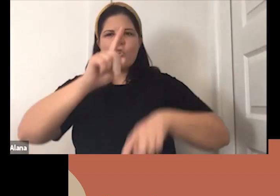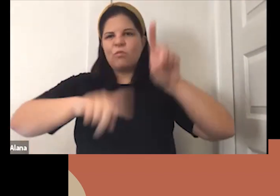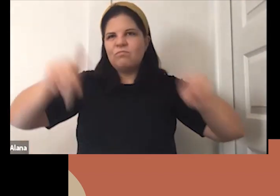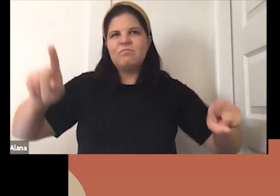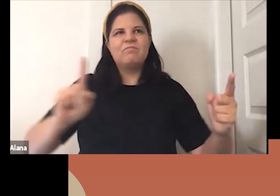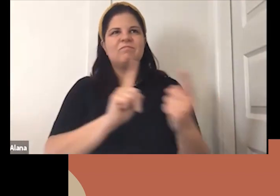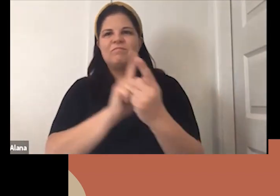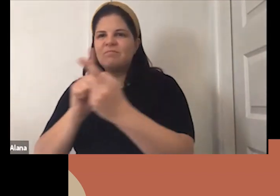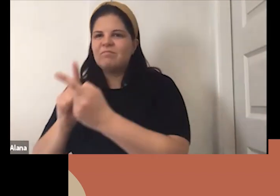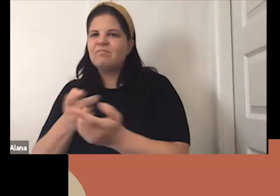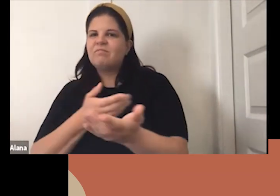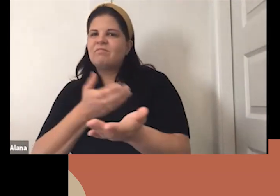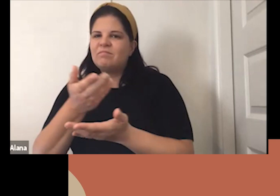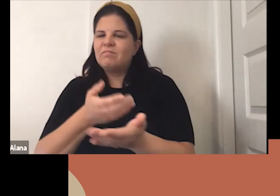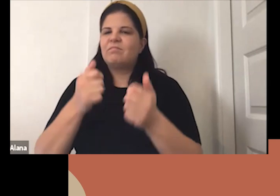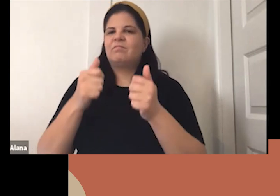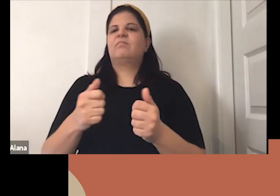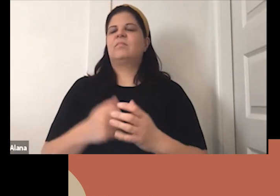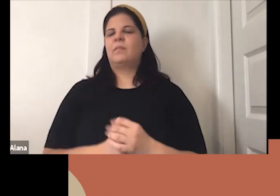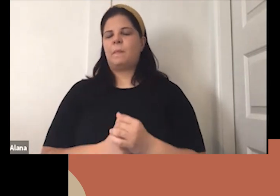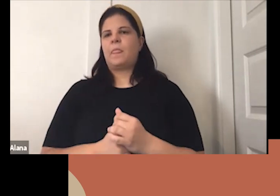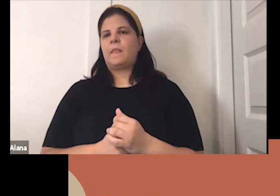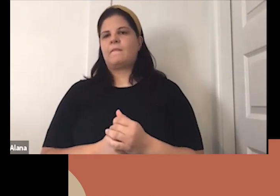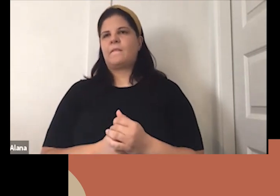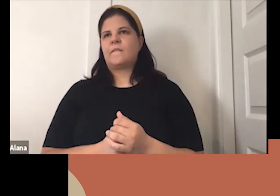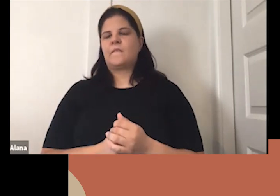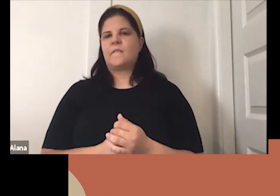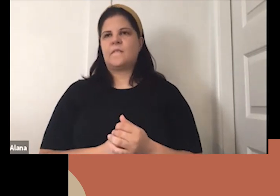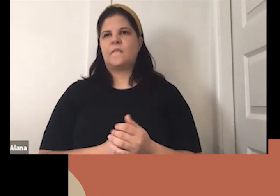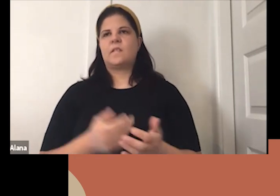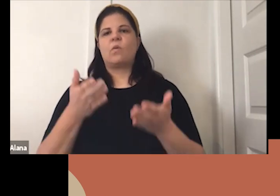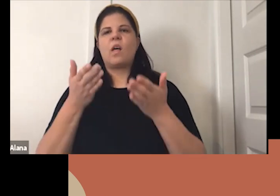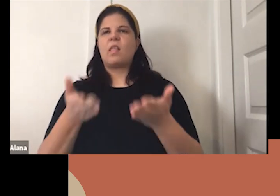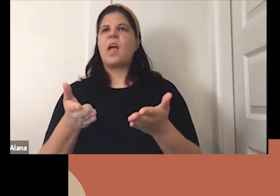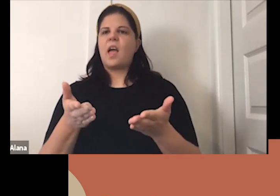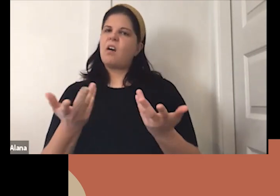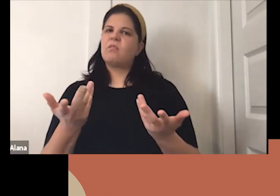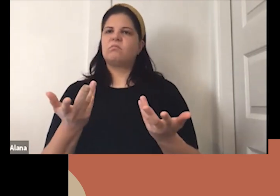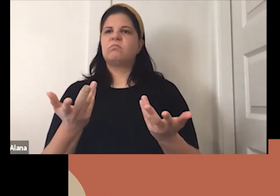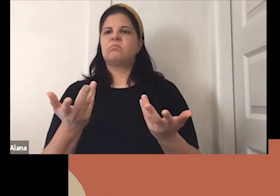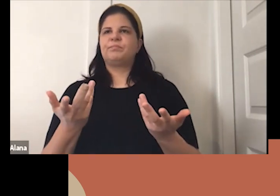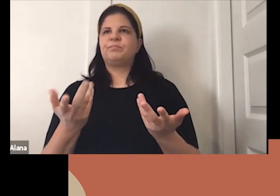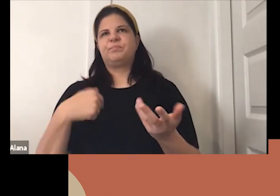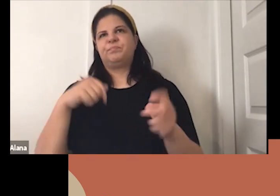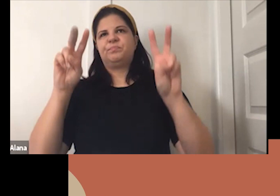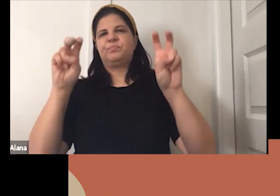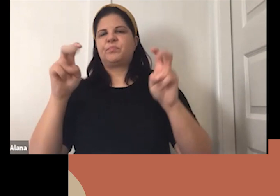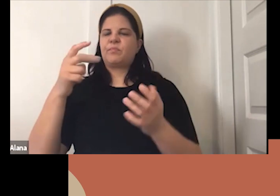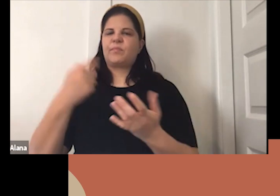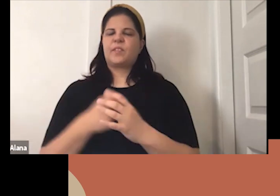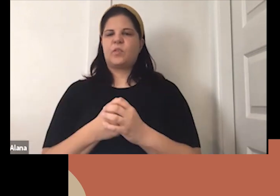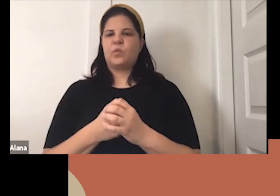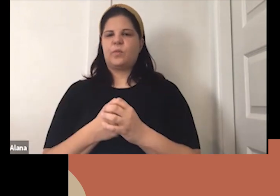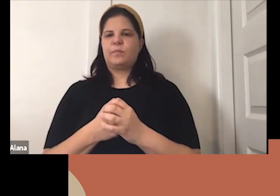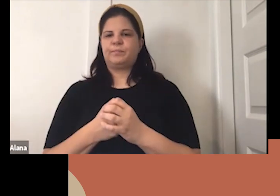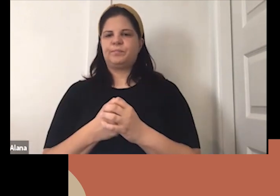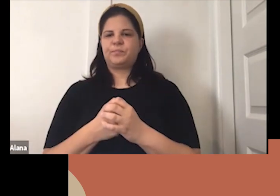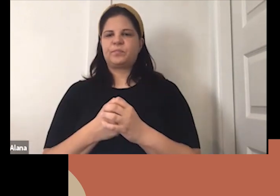In other words, it allows us to do what I would say is walking the walk of access and